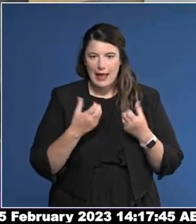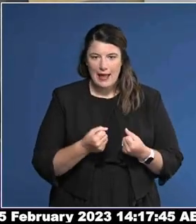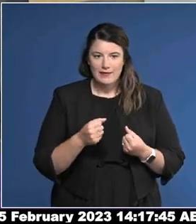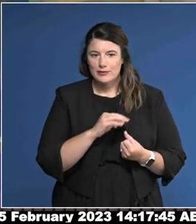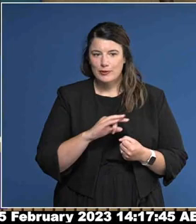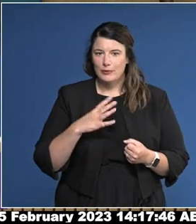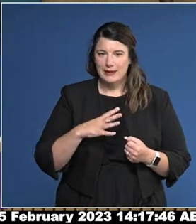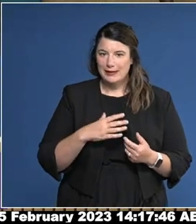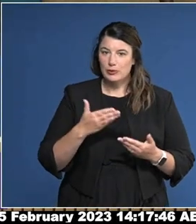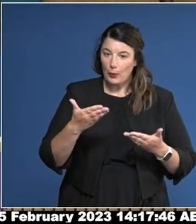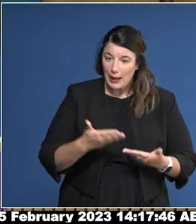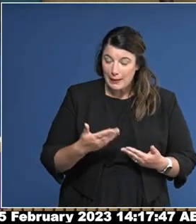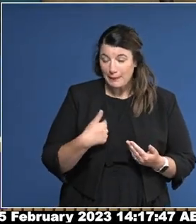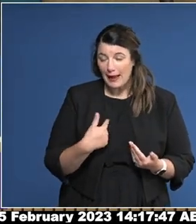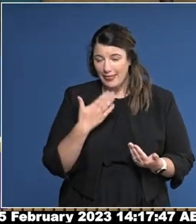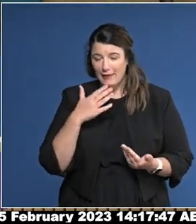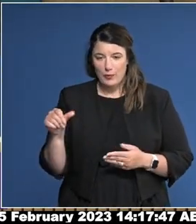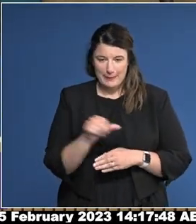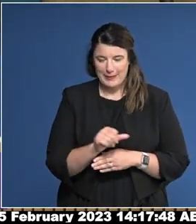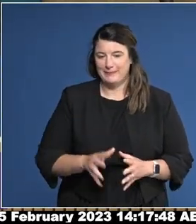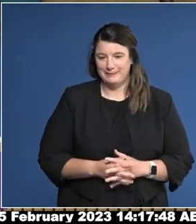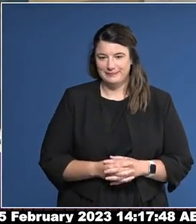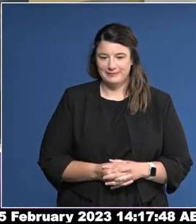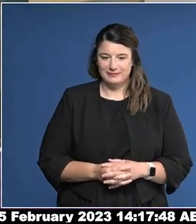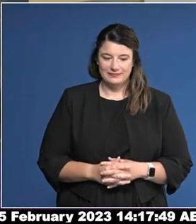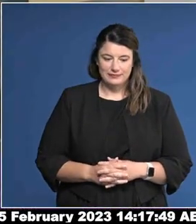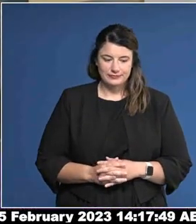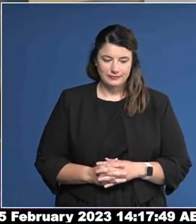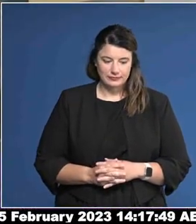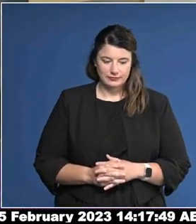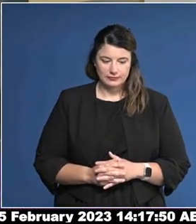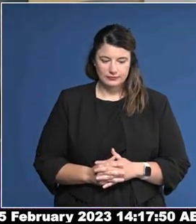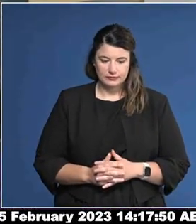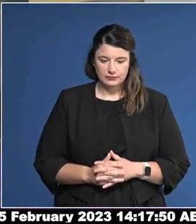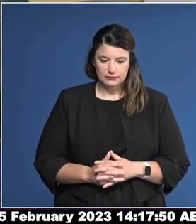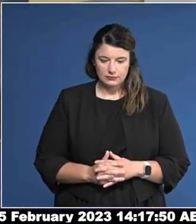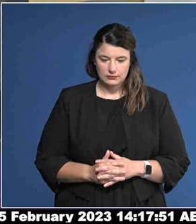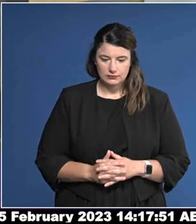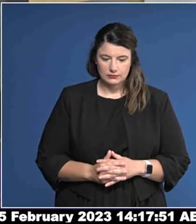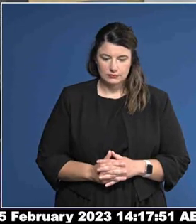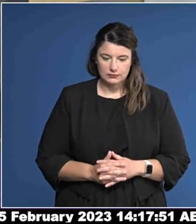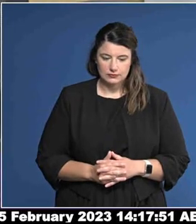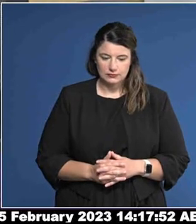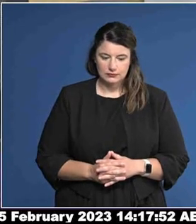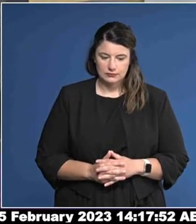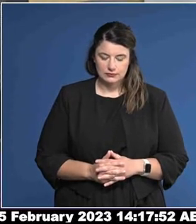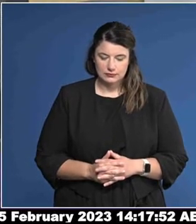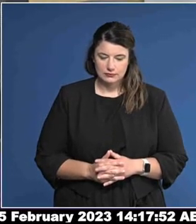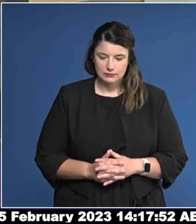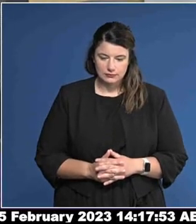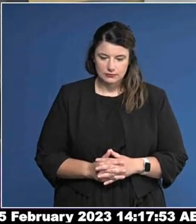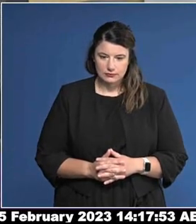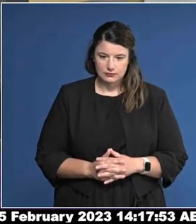But thank you anyway. MS EASTMAN: So, Ms Toohey, the final matter I want to raise